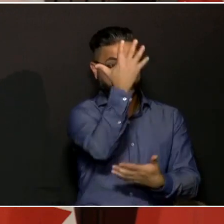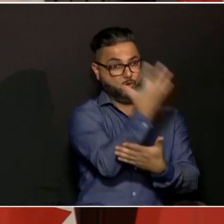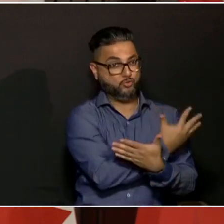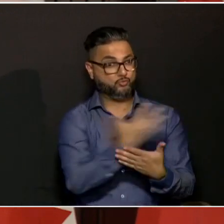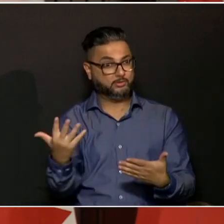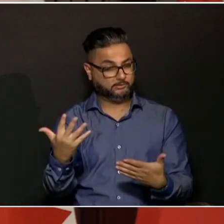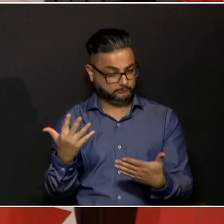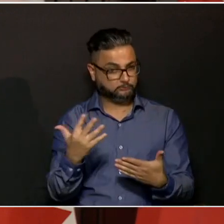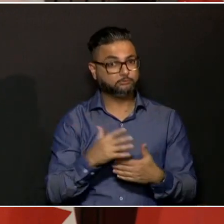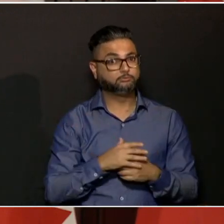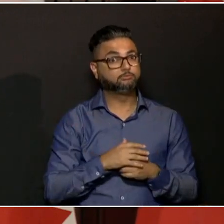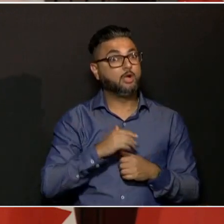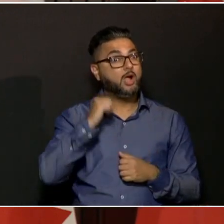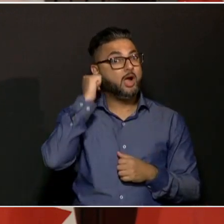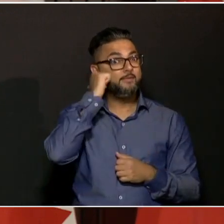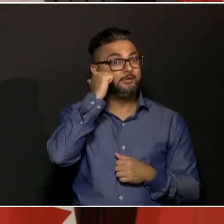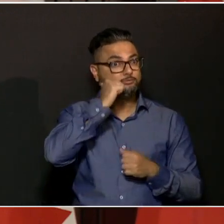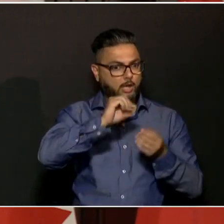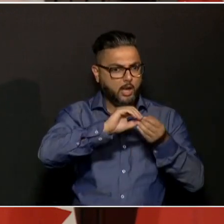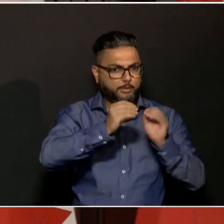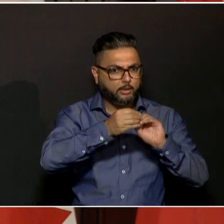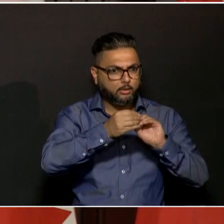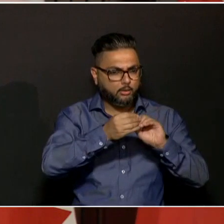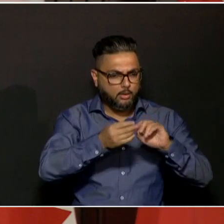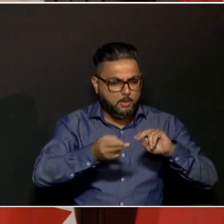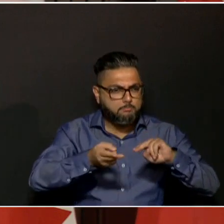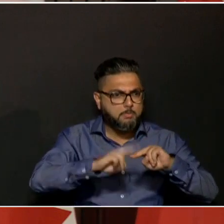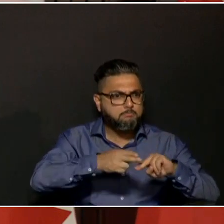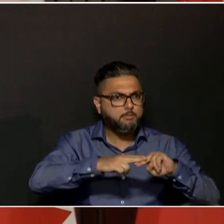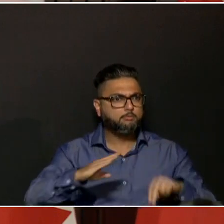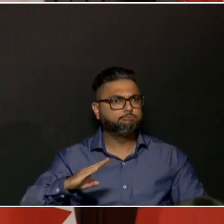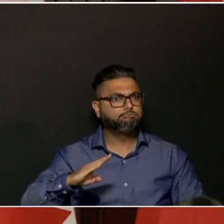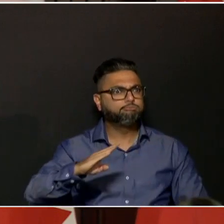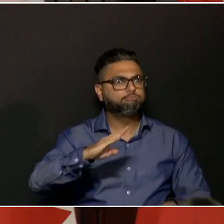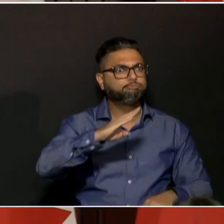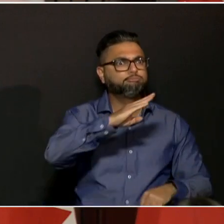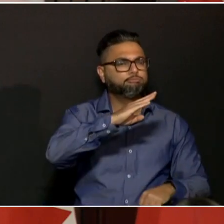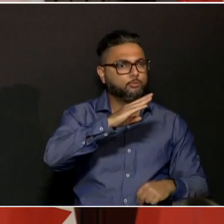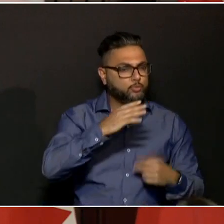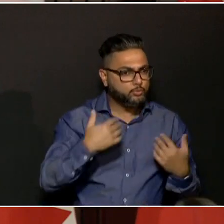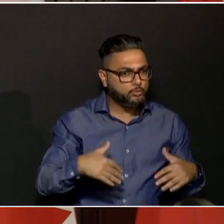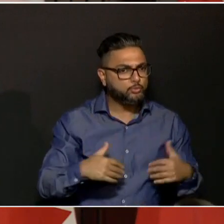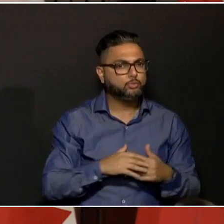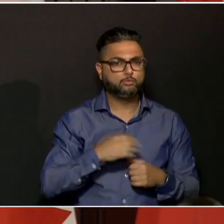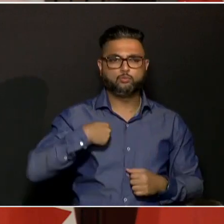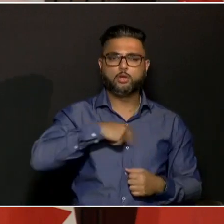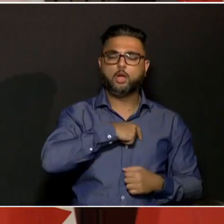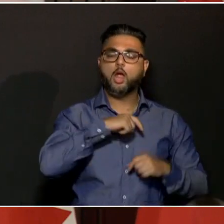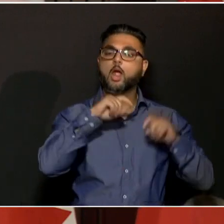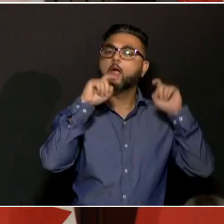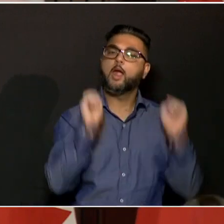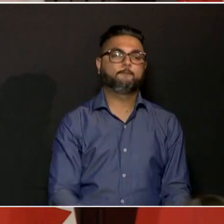in the daily rate of new Covid-19 symptoms. We need to take steps now